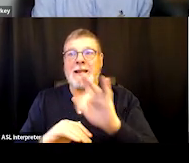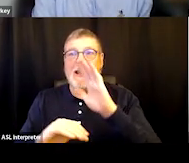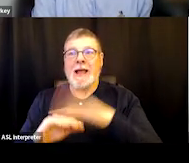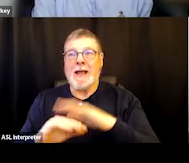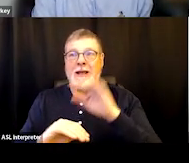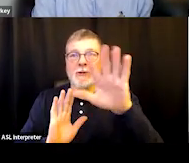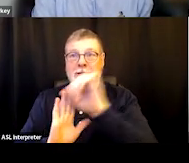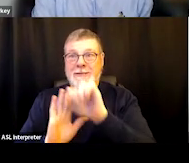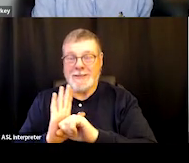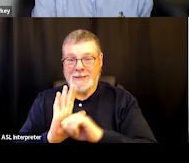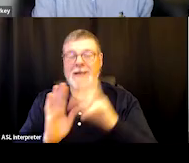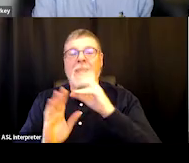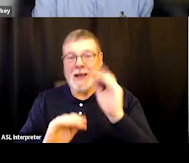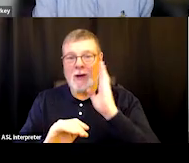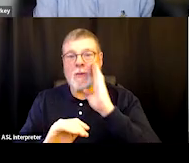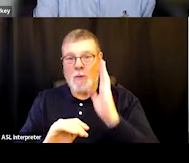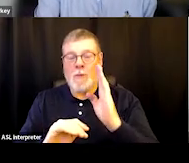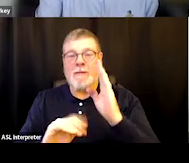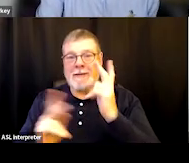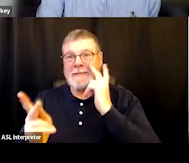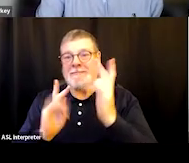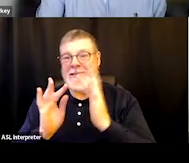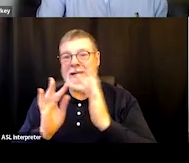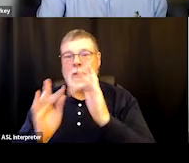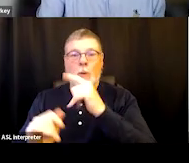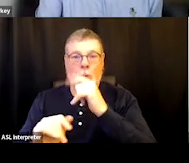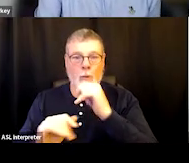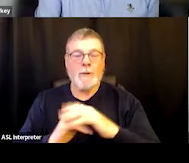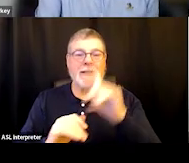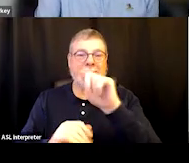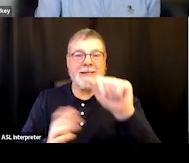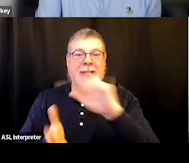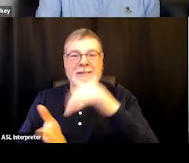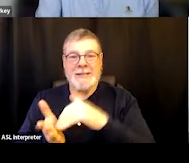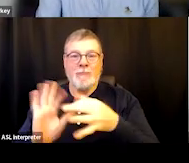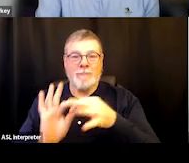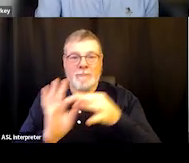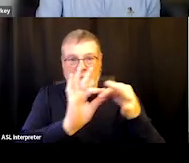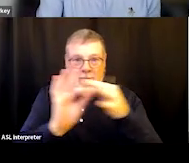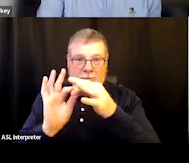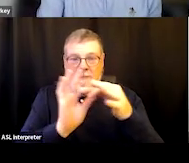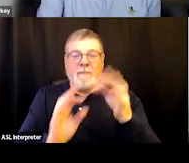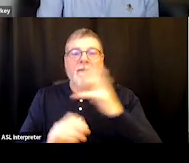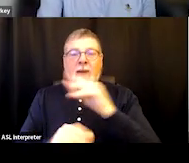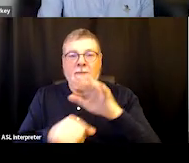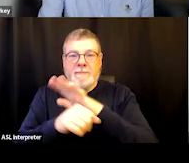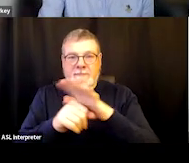and you'll find contact information for your state team lead and your TA Center Liaison along with local leads in your state.